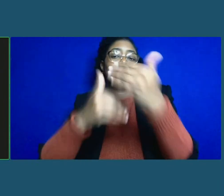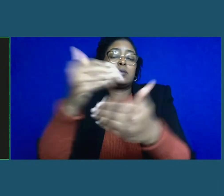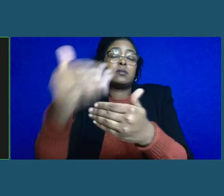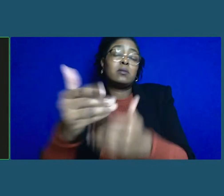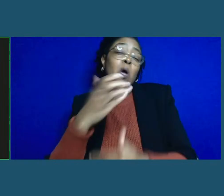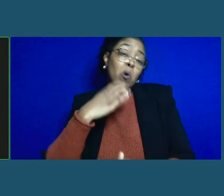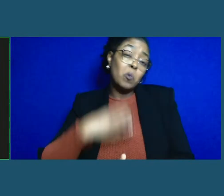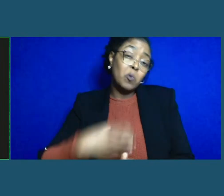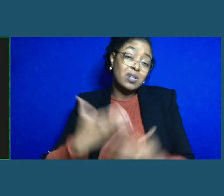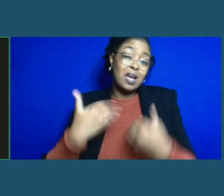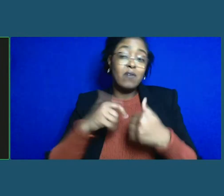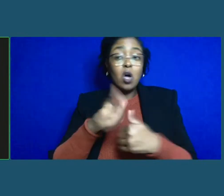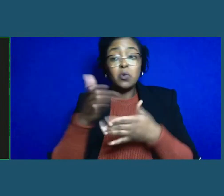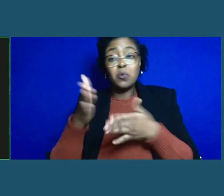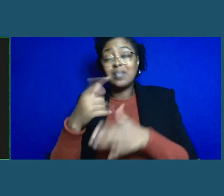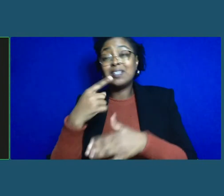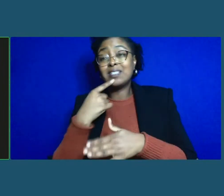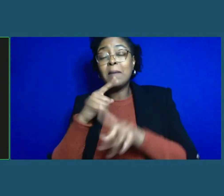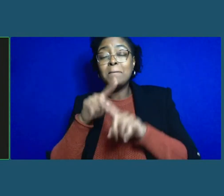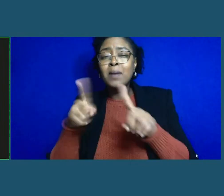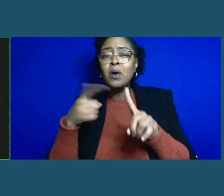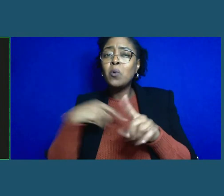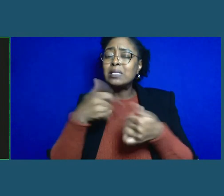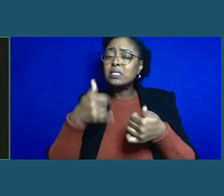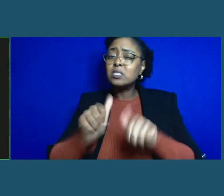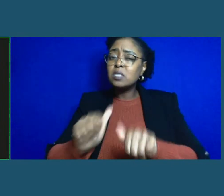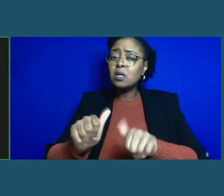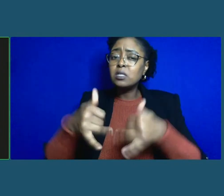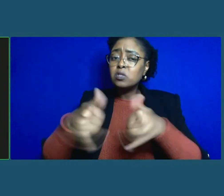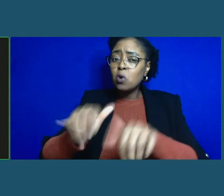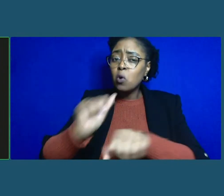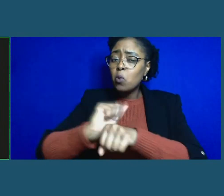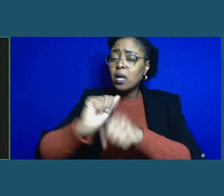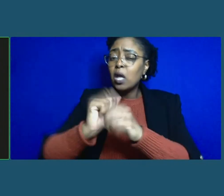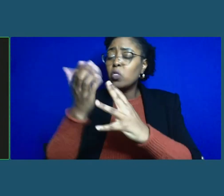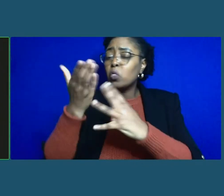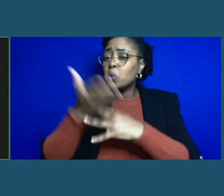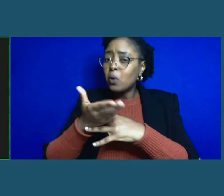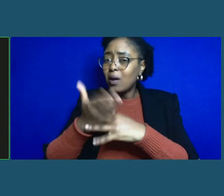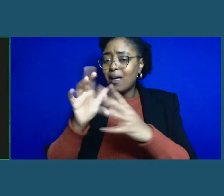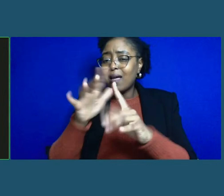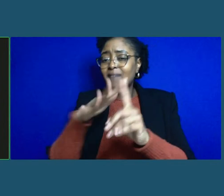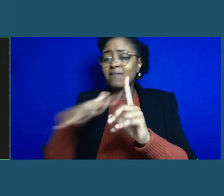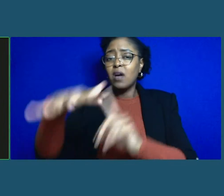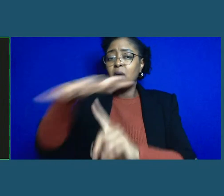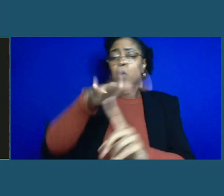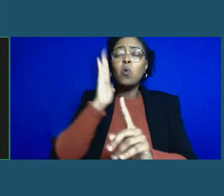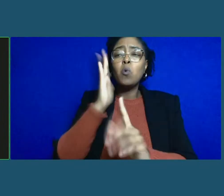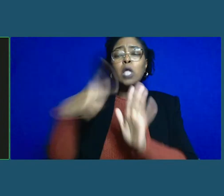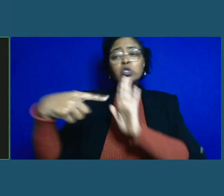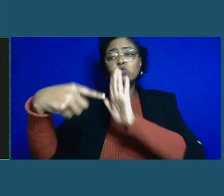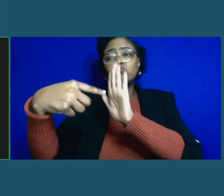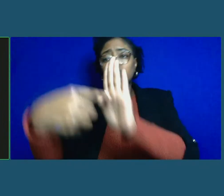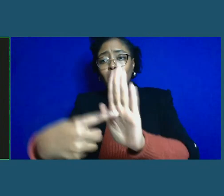work in process. I wish I could say differently, but we are still workinghrou an